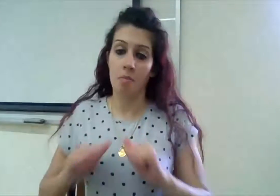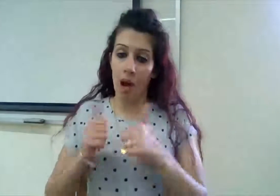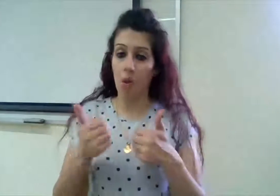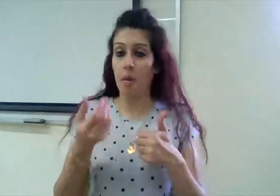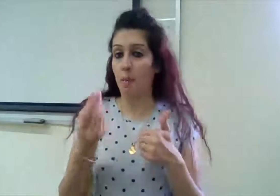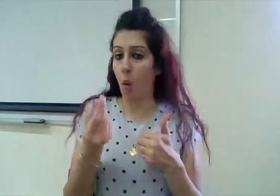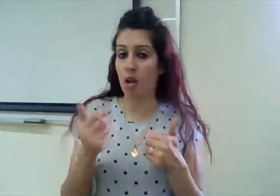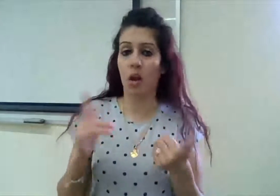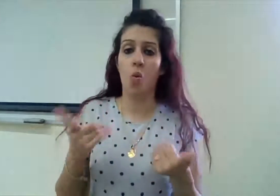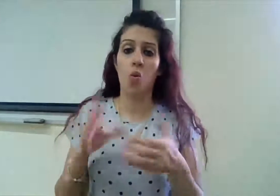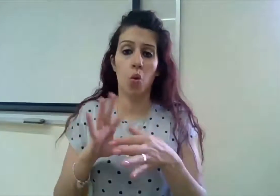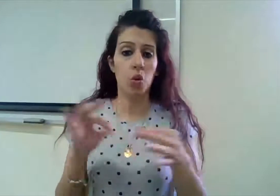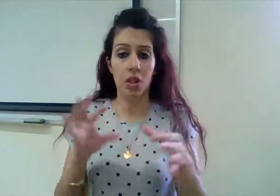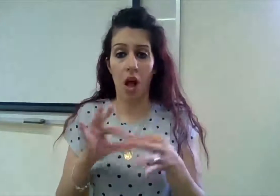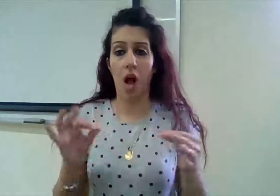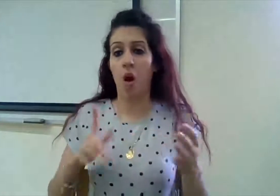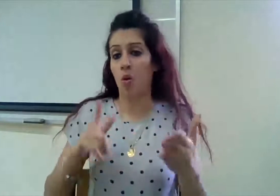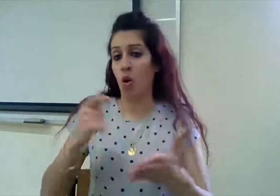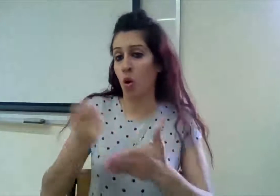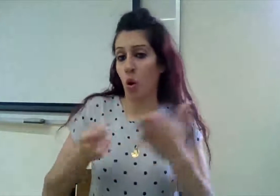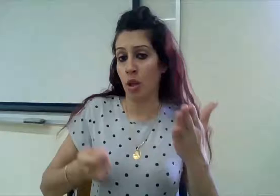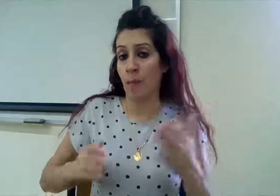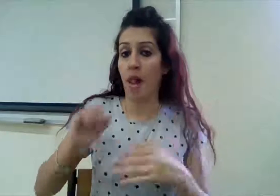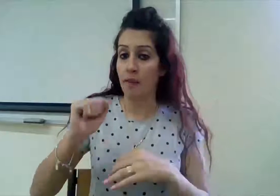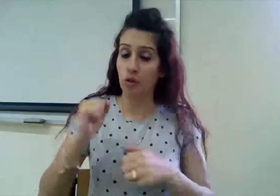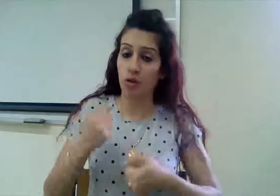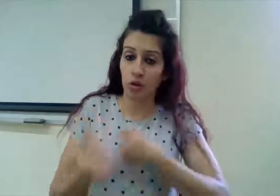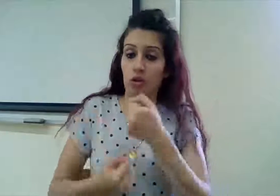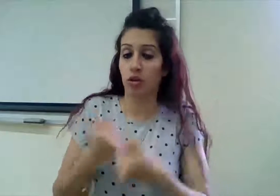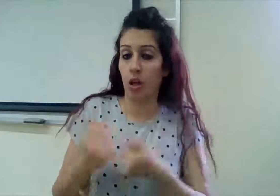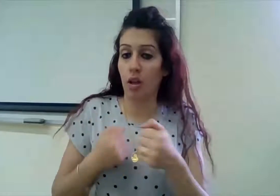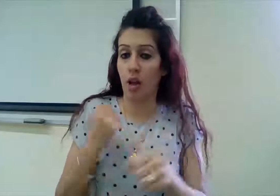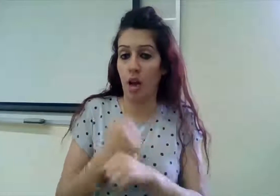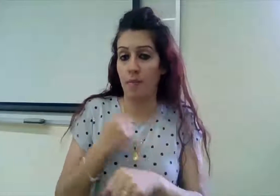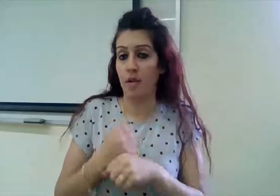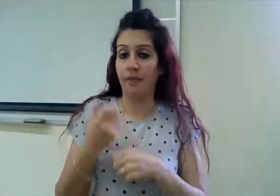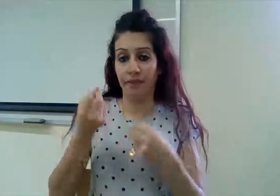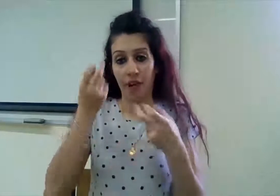finding ways of going forward to provide that accessible